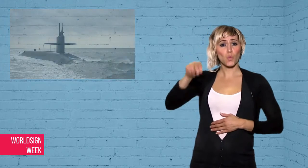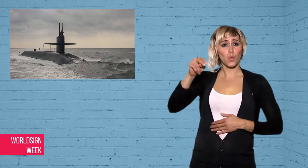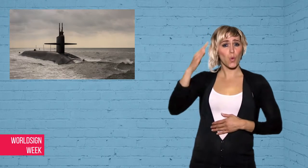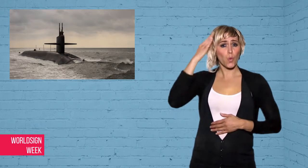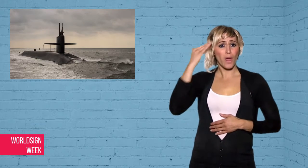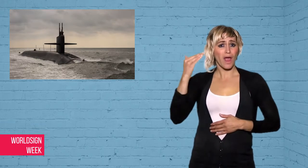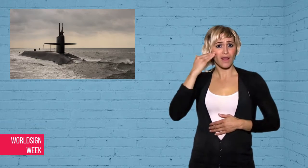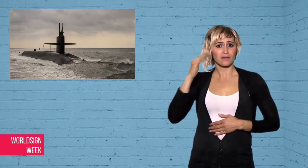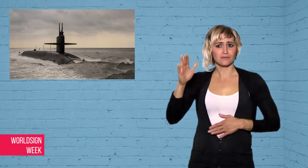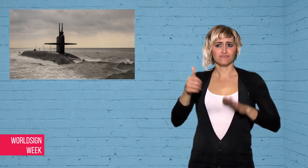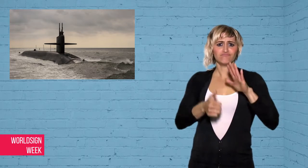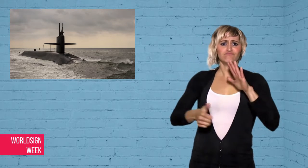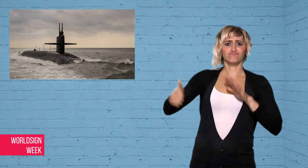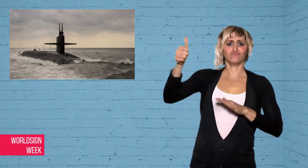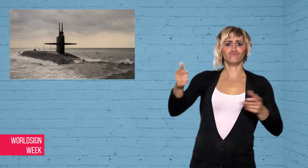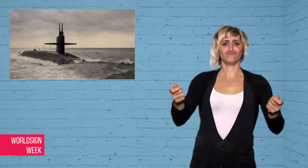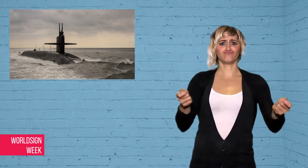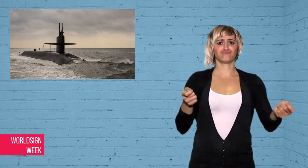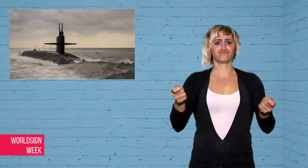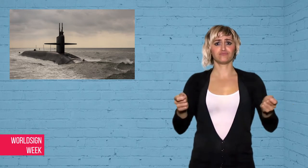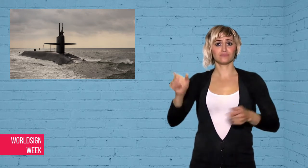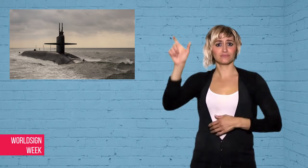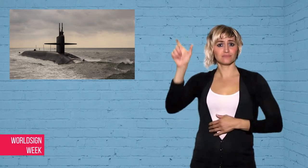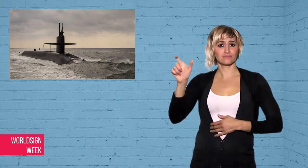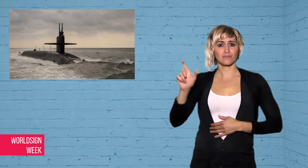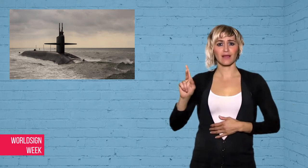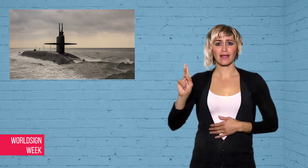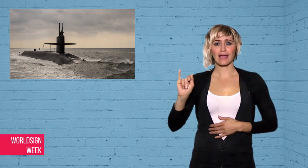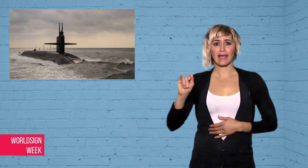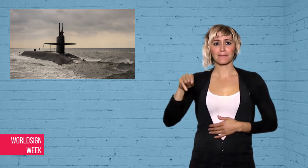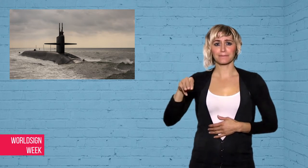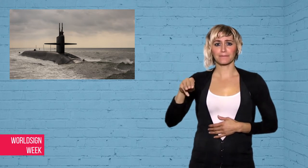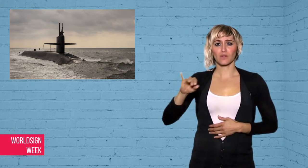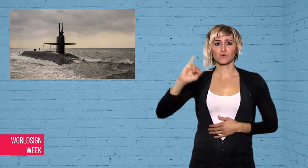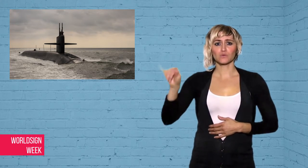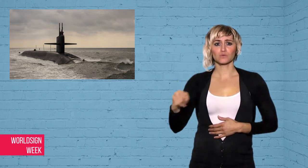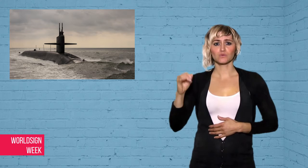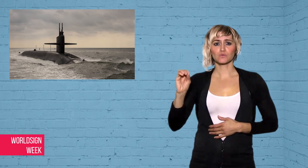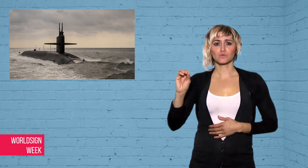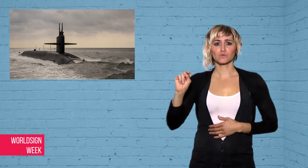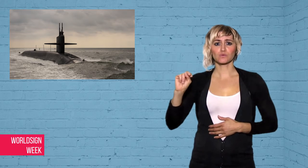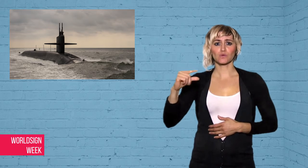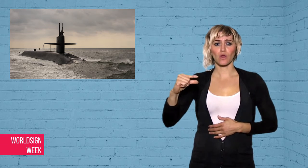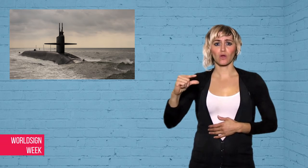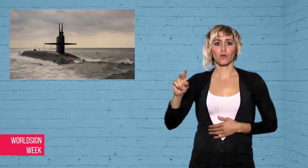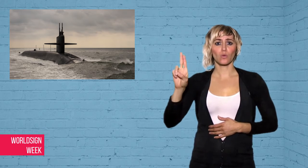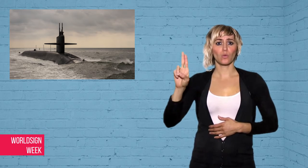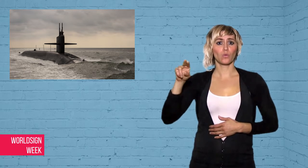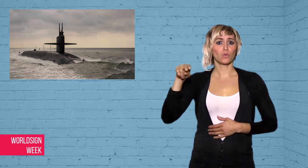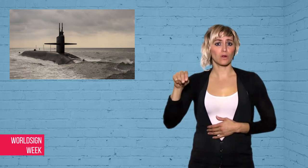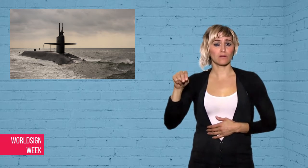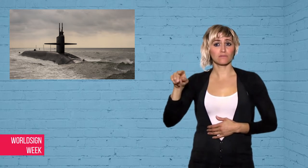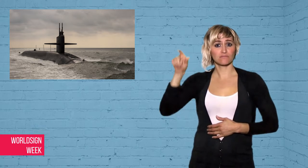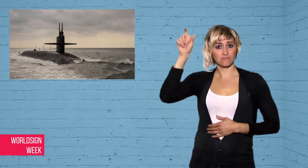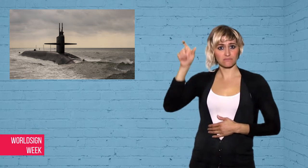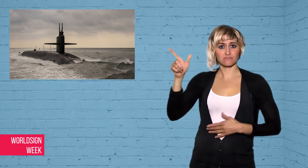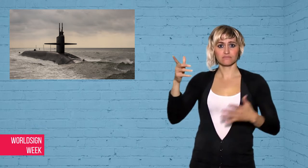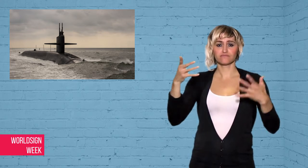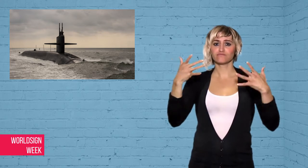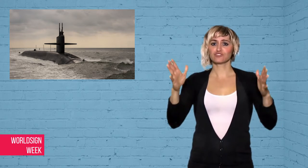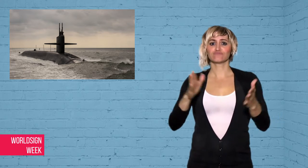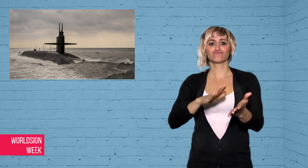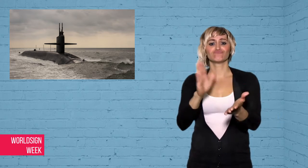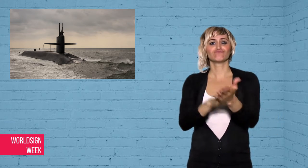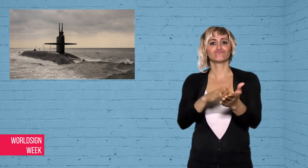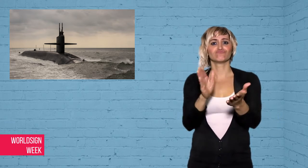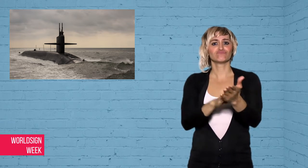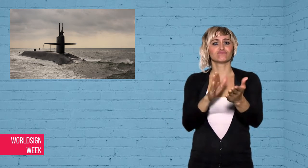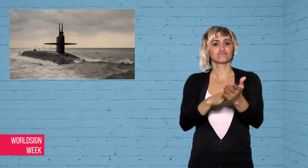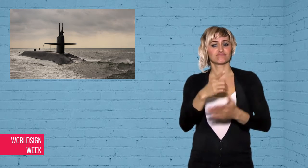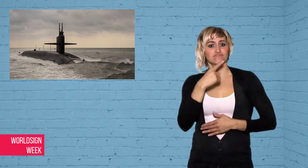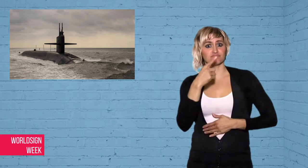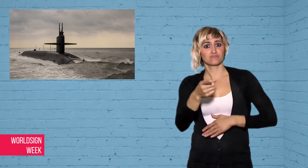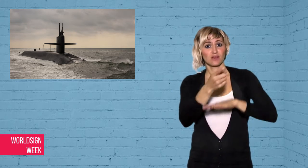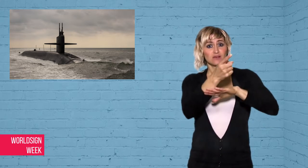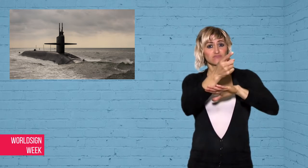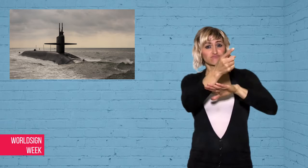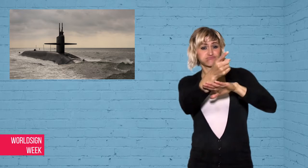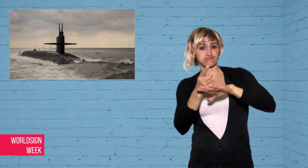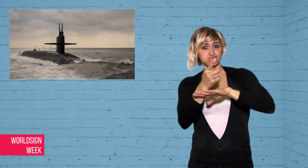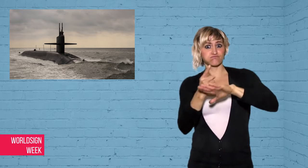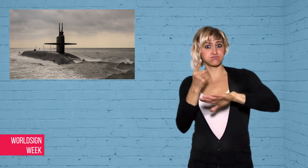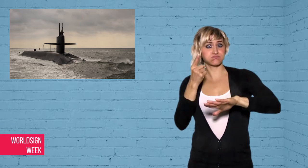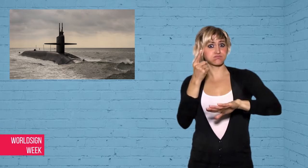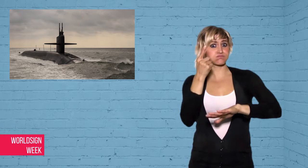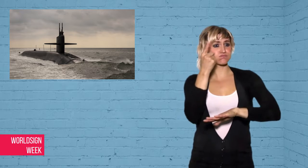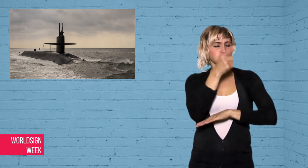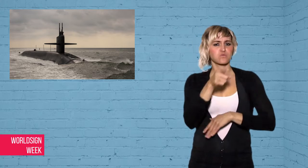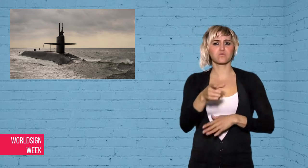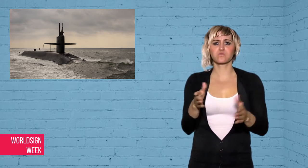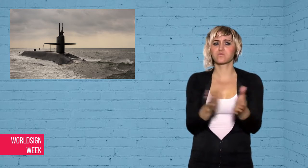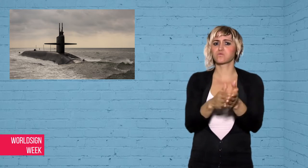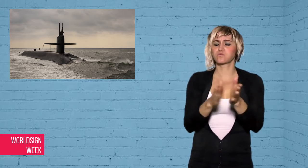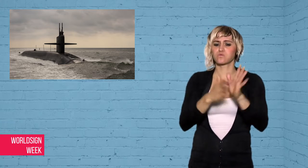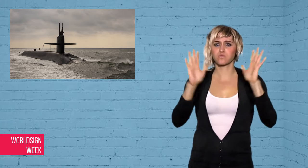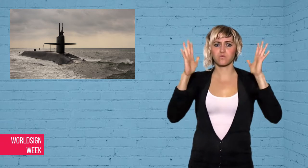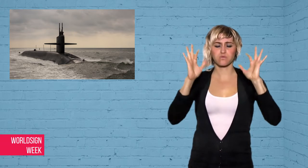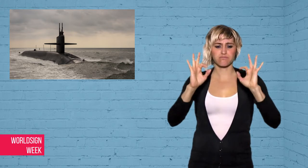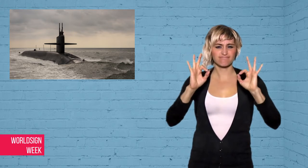North Korean leader Kim Jong Un called the